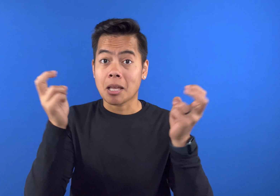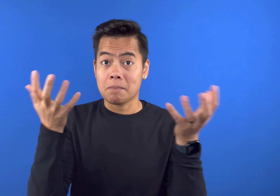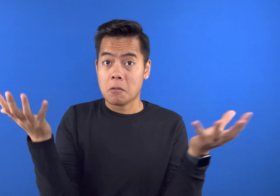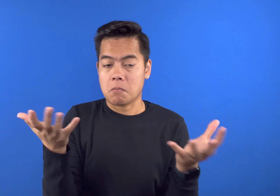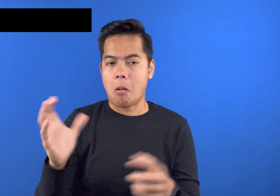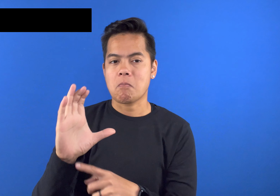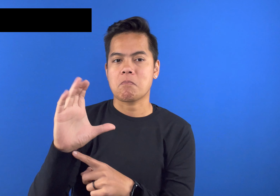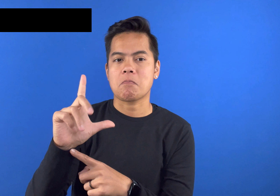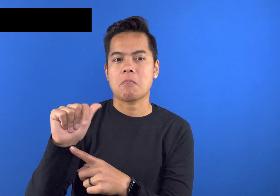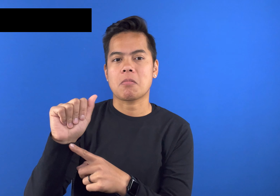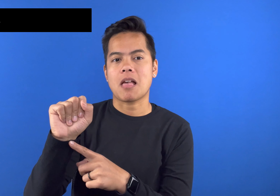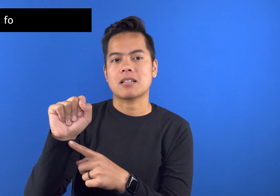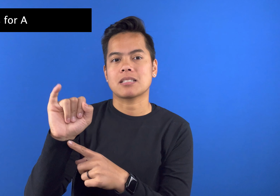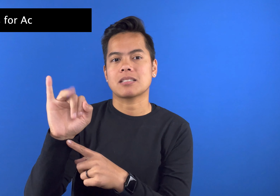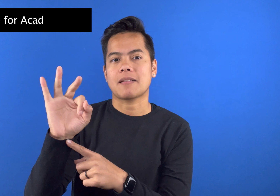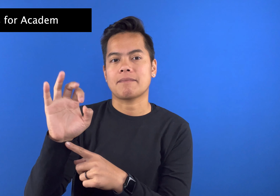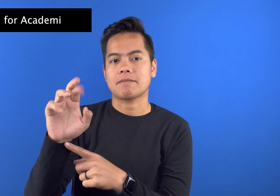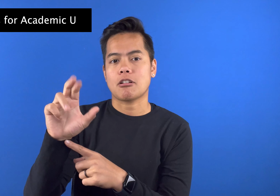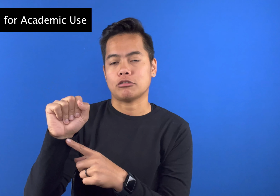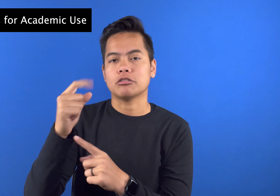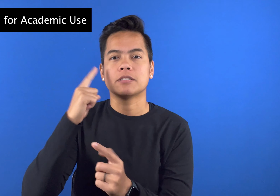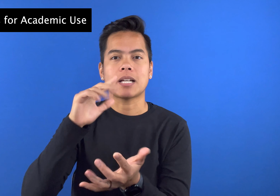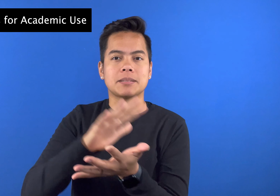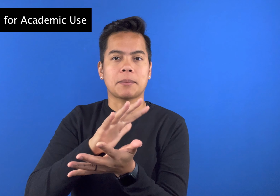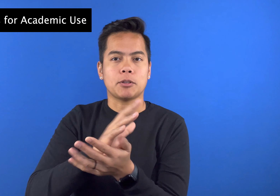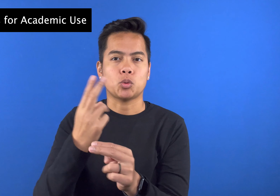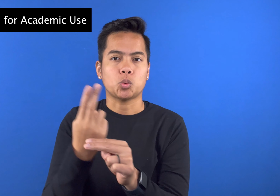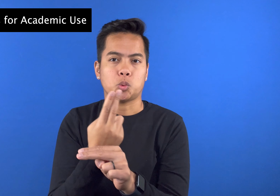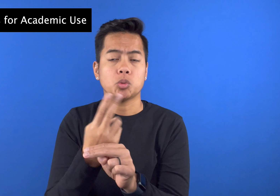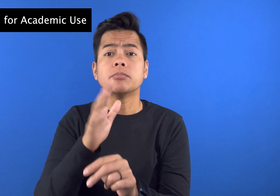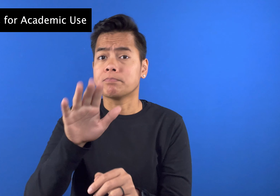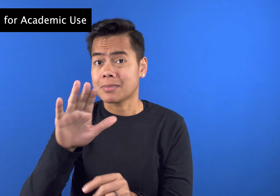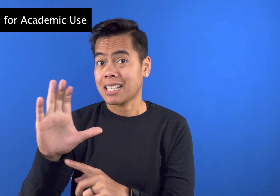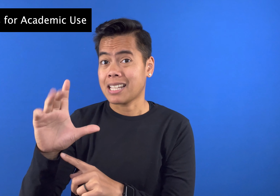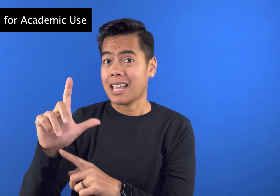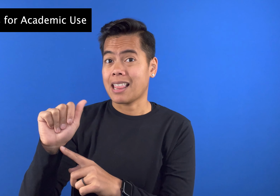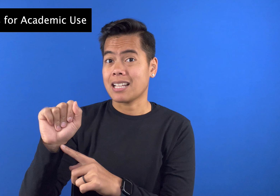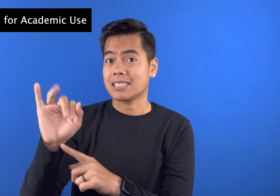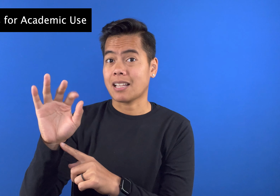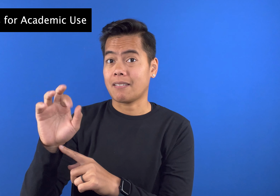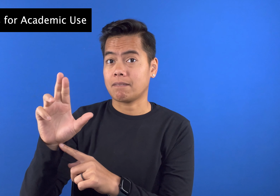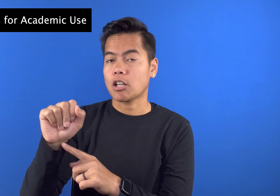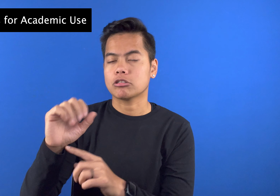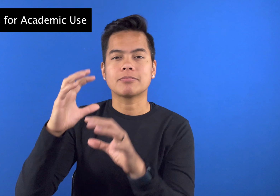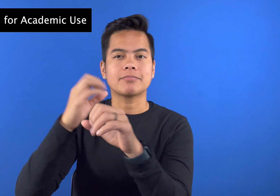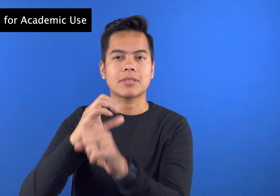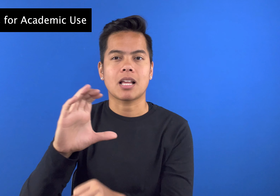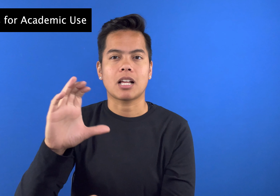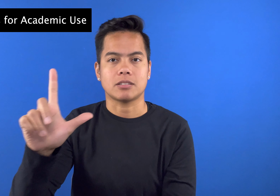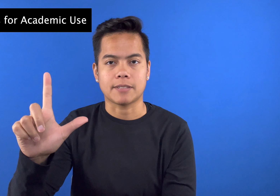and the topic is Classifiers for Academic Use. ASL abbreviation Classifiers - "CL"